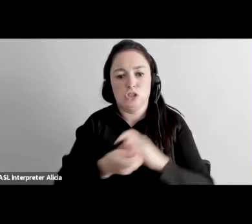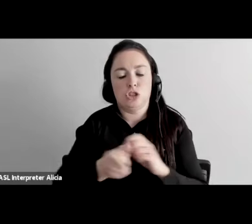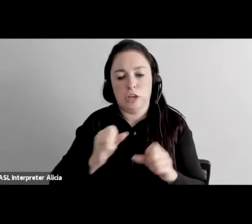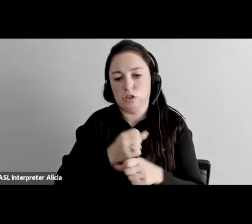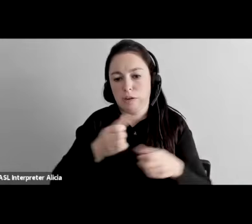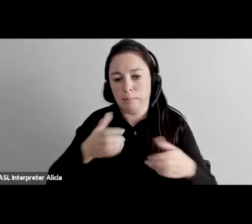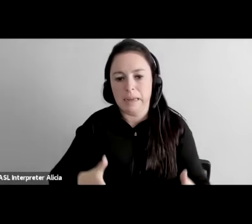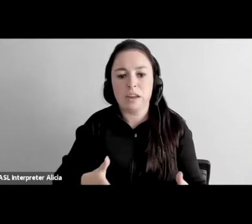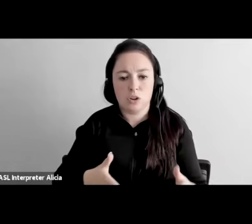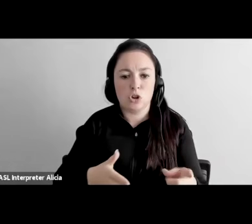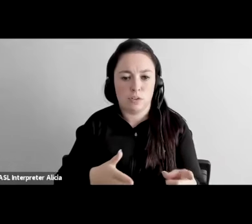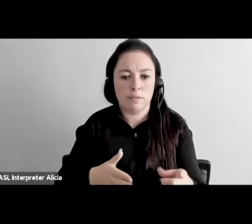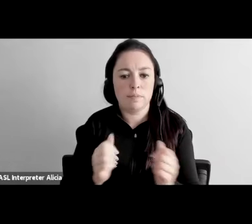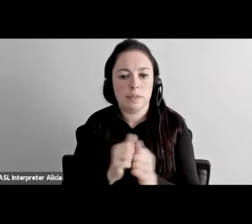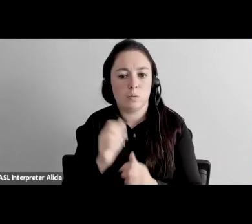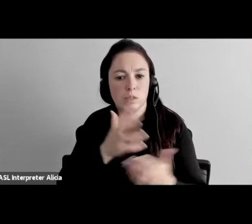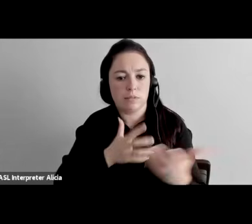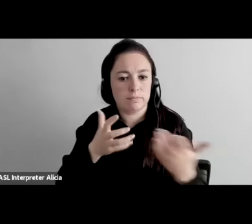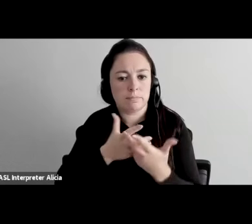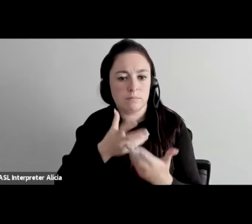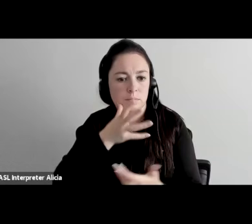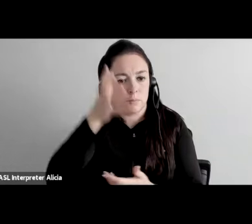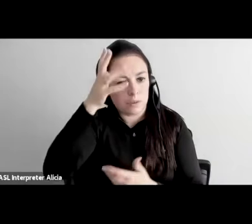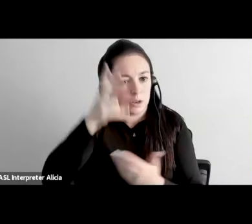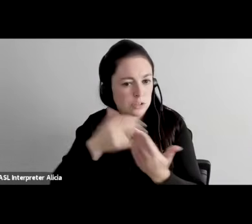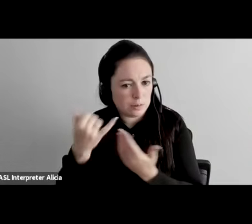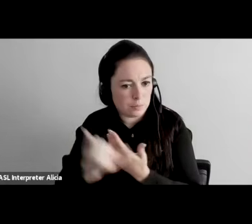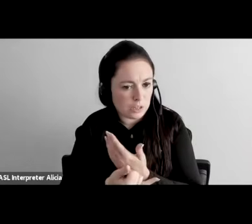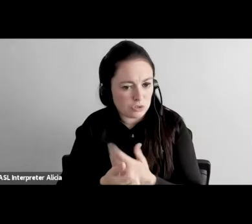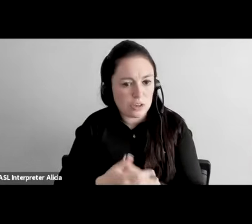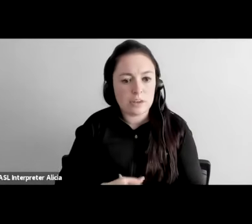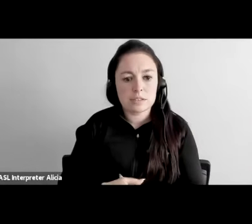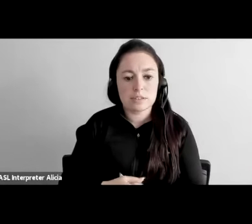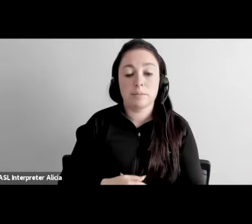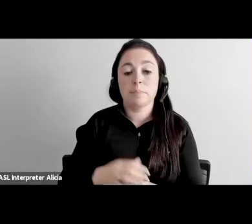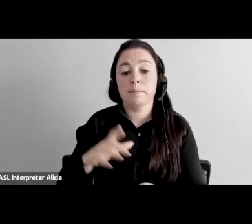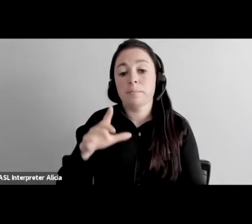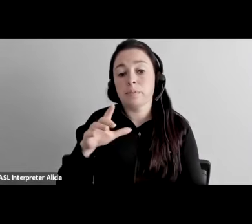2024, she completed the UC San Diego Extended Studies